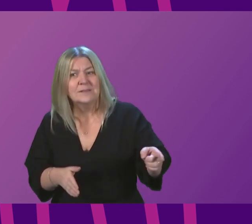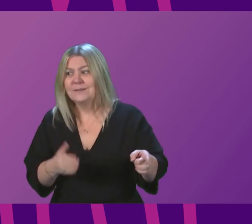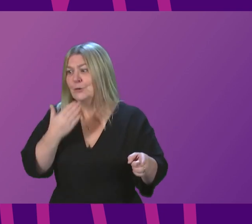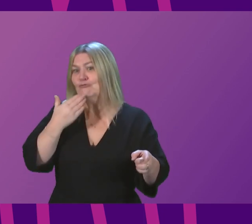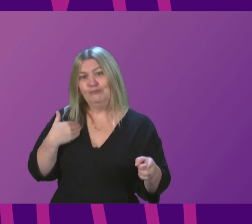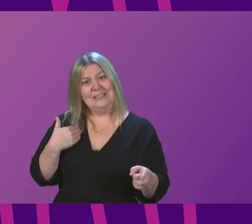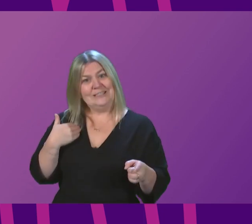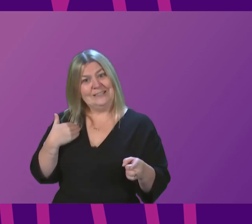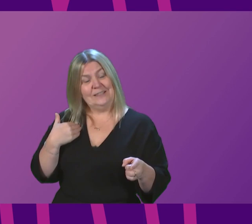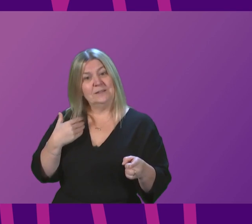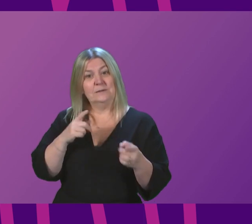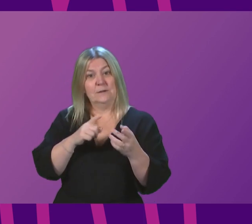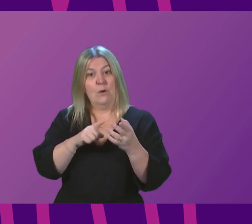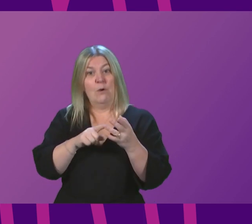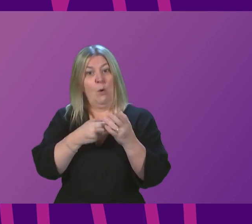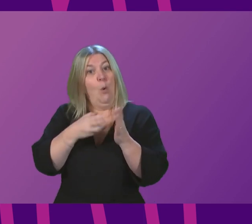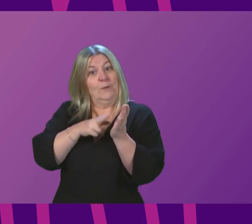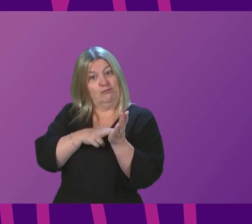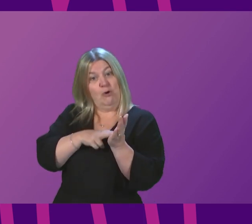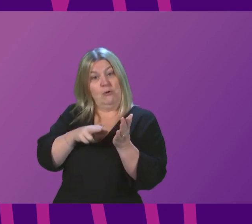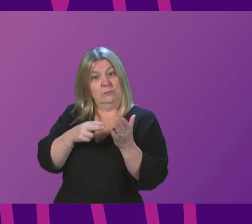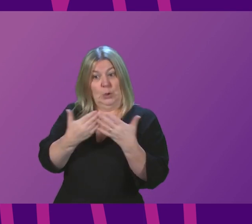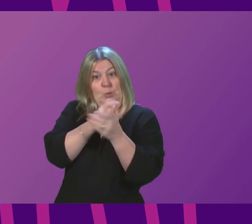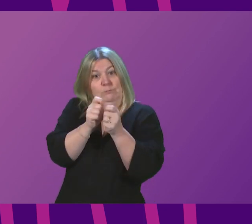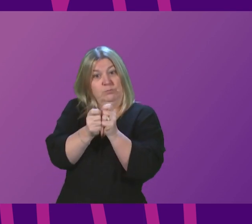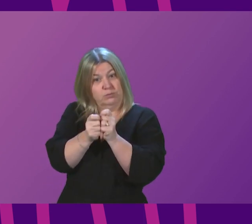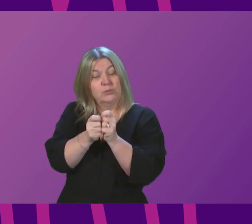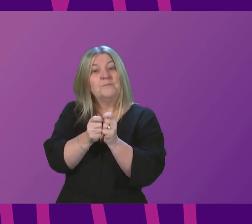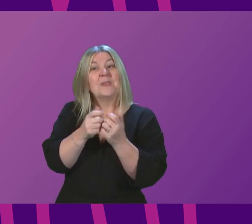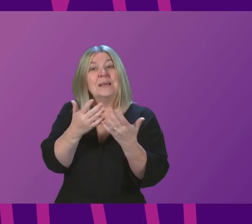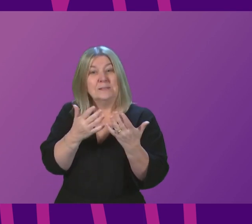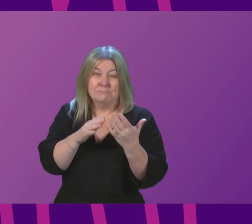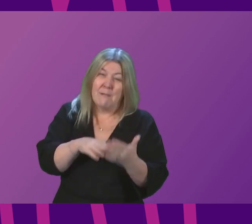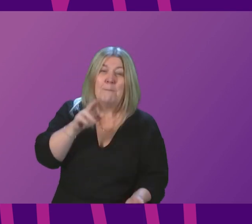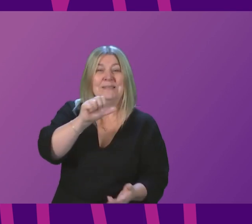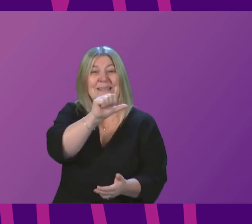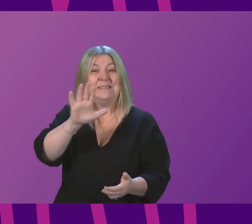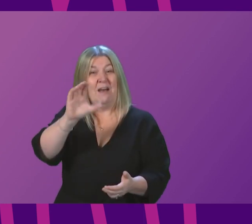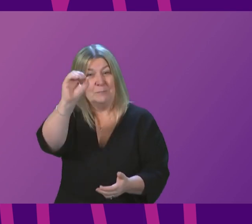a 65 per cent increase in Covid-related staff absences.